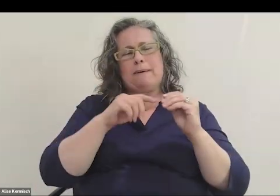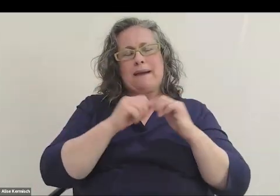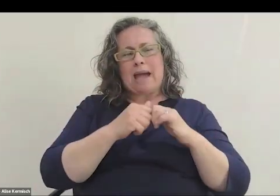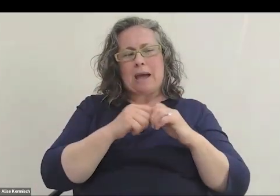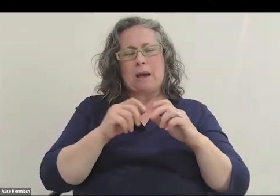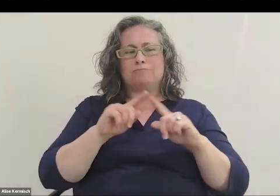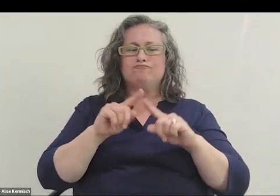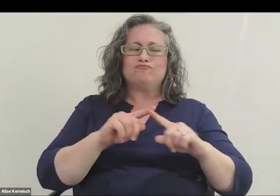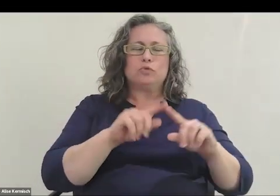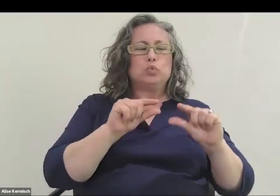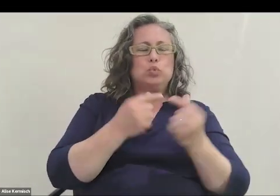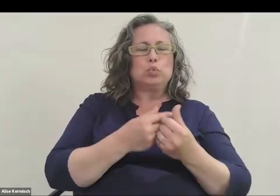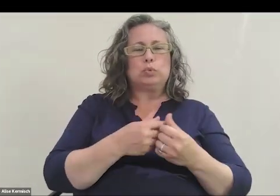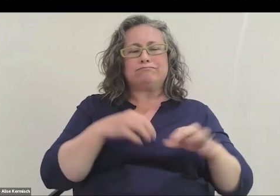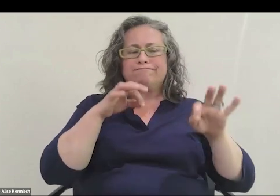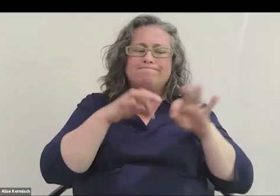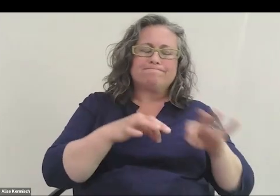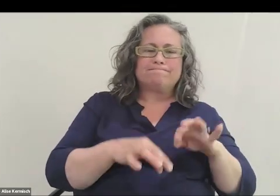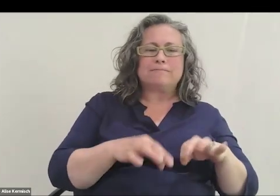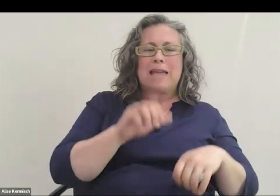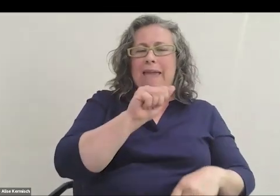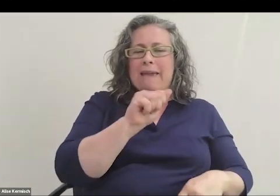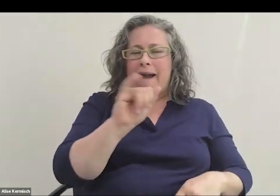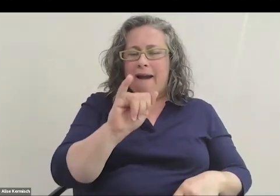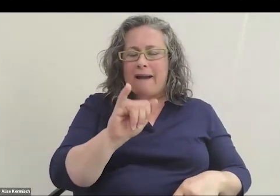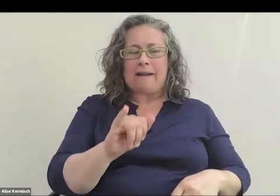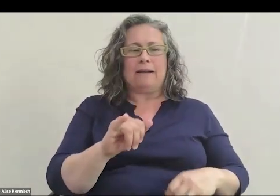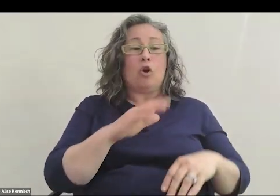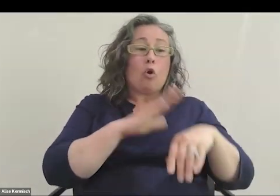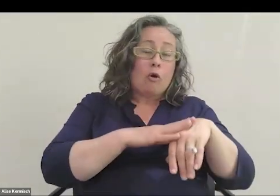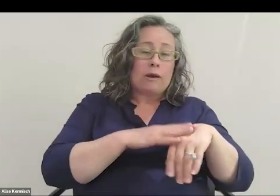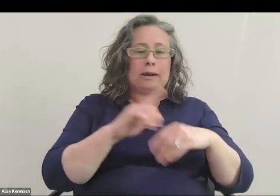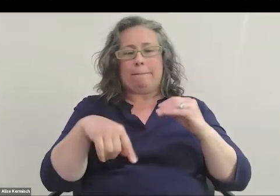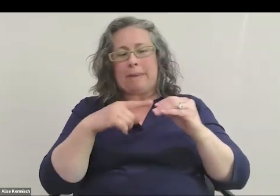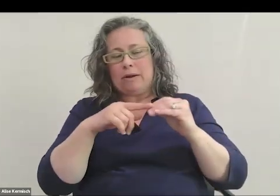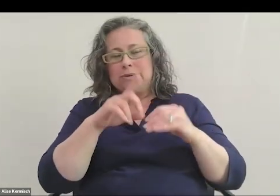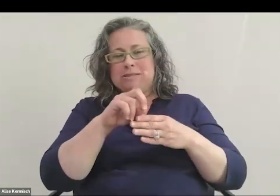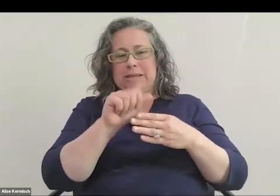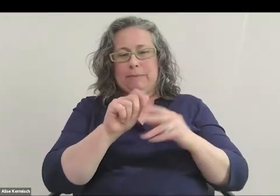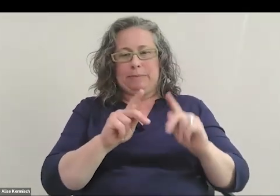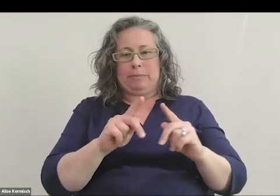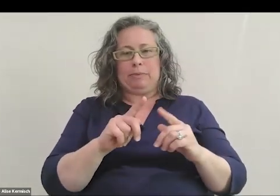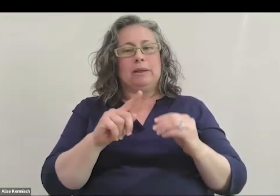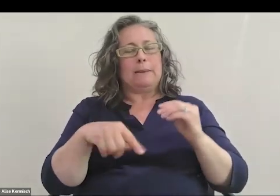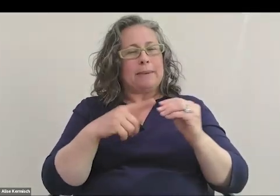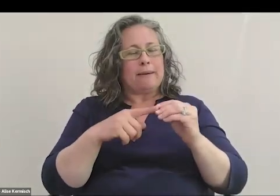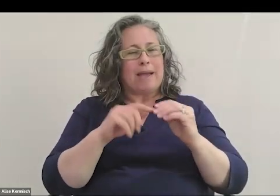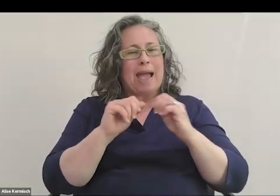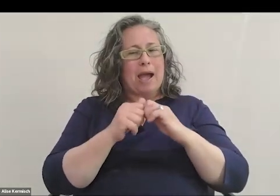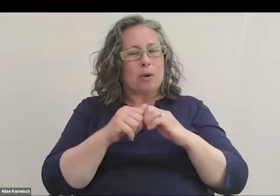are describing AI and their potential uses on and about disabled people in ways that disabled people